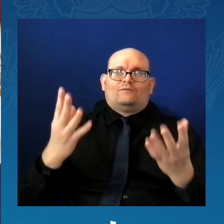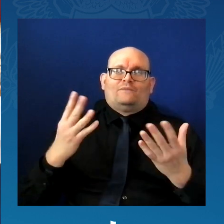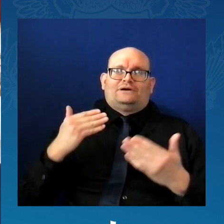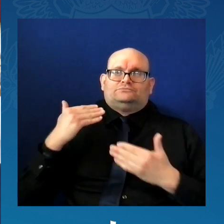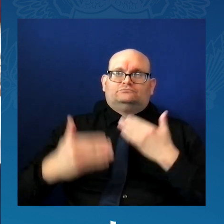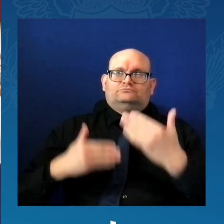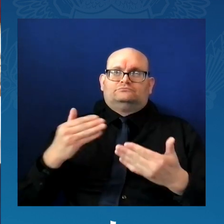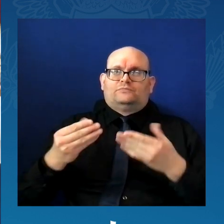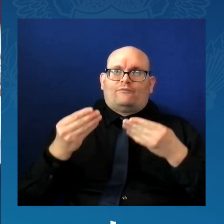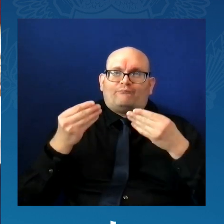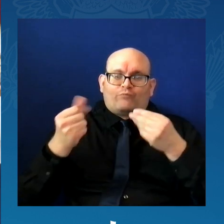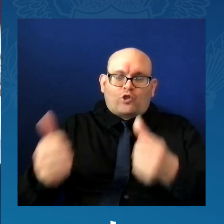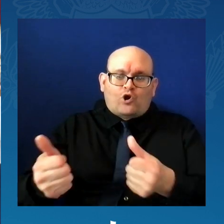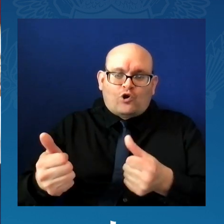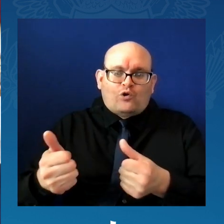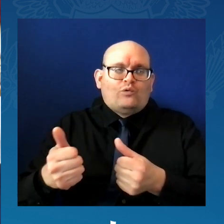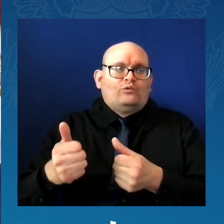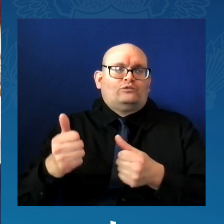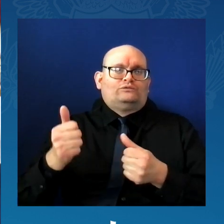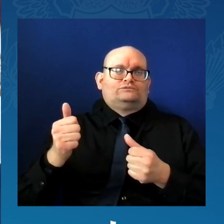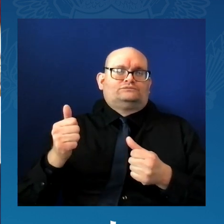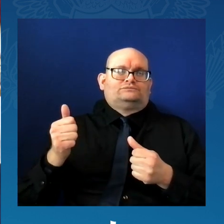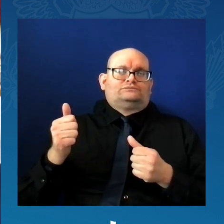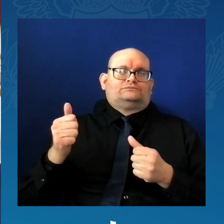the secretary of Homeland Security Secretary Ali Mayorkas,